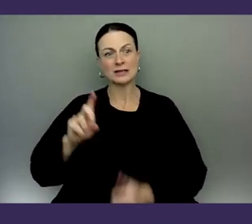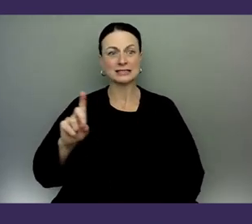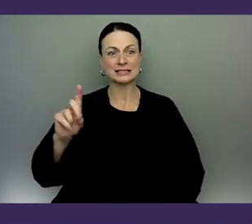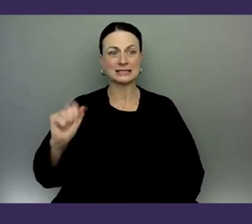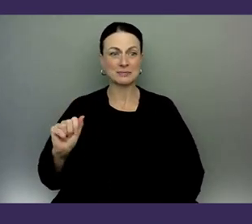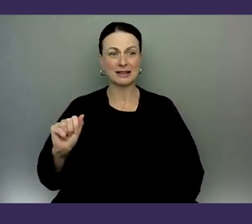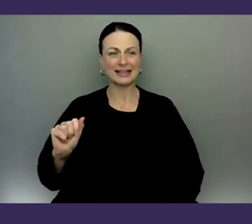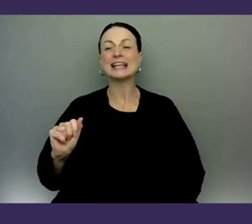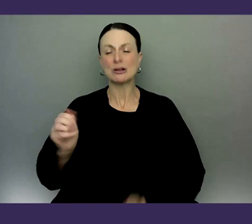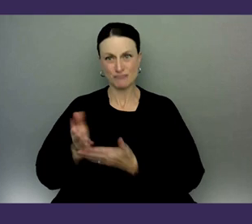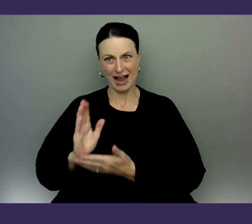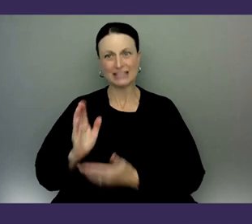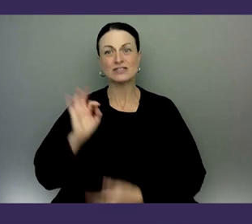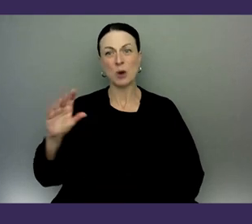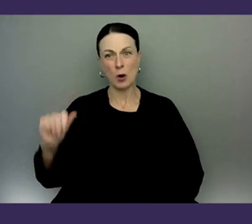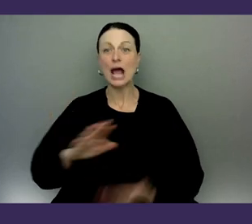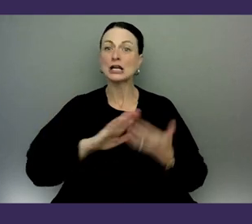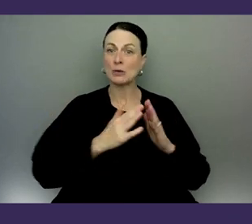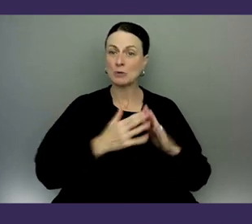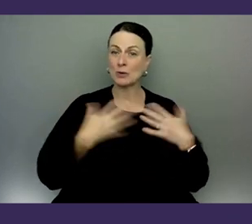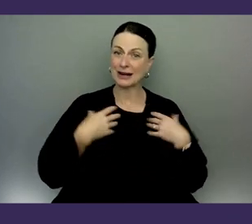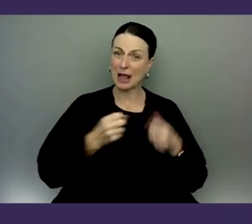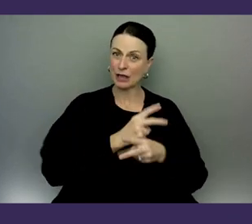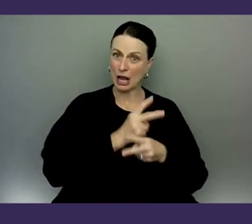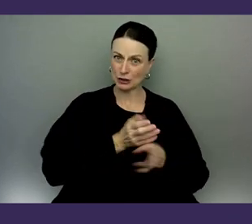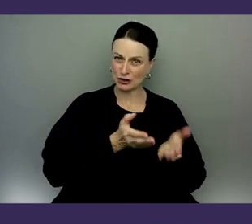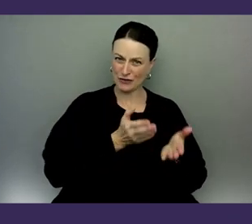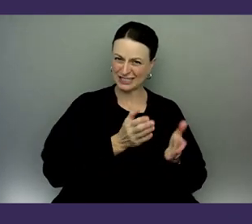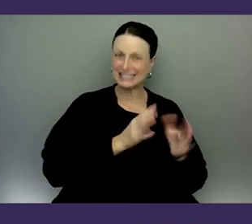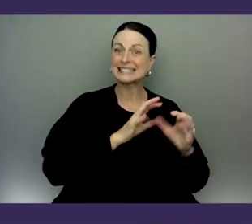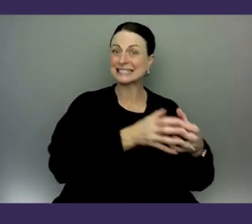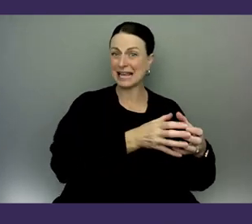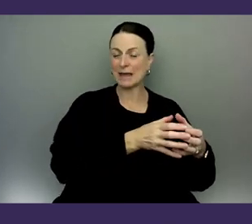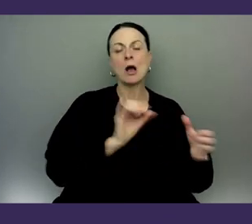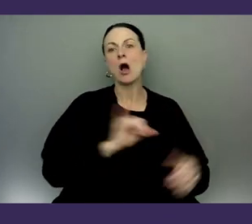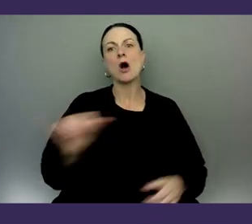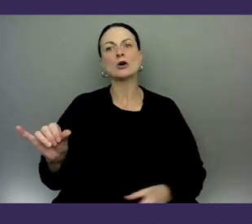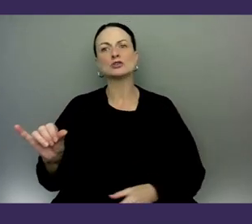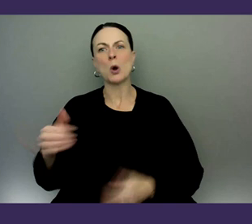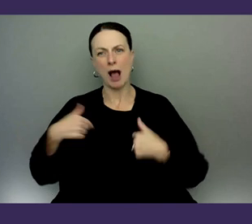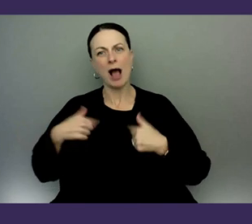on the Community and Healthcare Services Team. I also serve as the individual that is primarily responsible